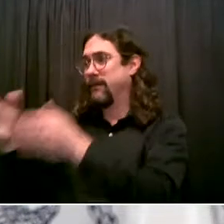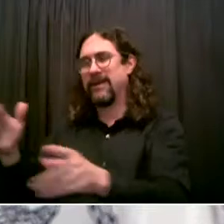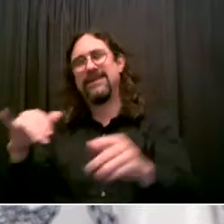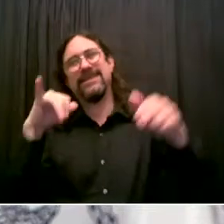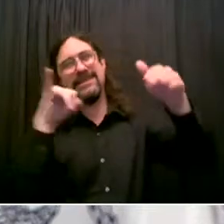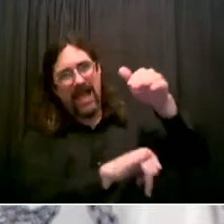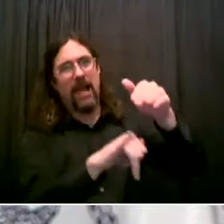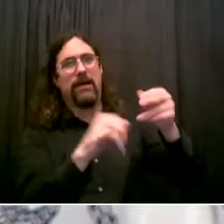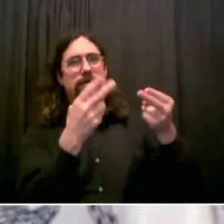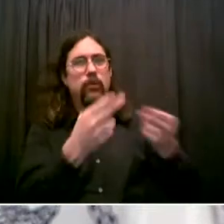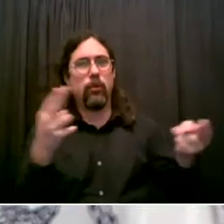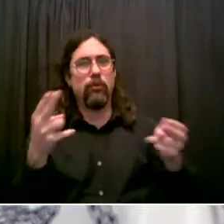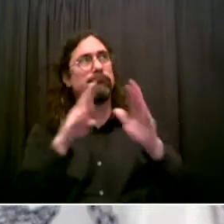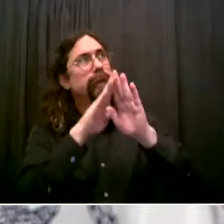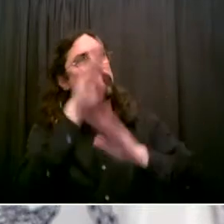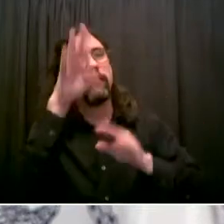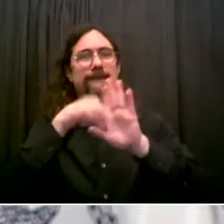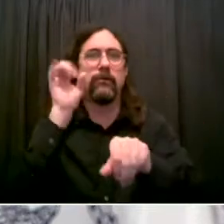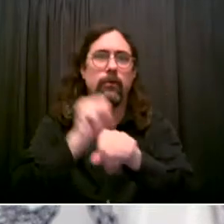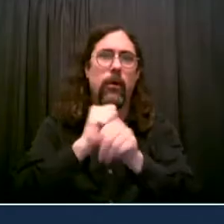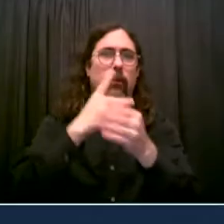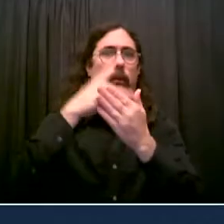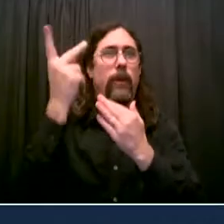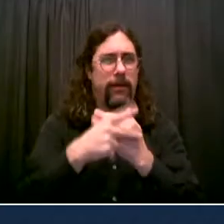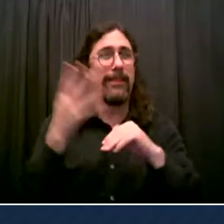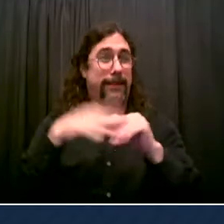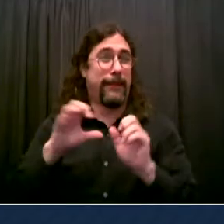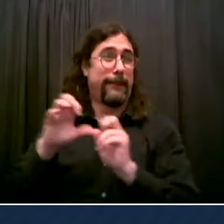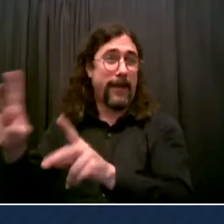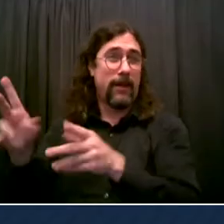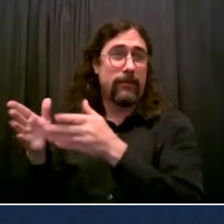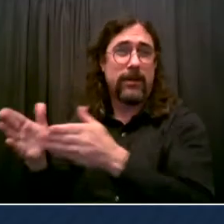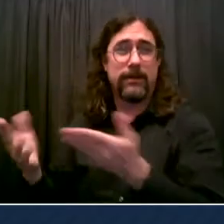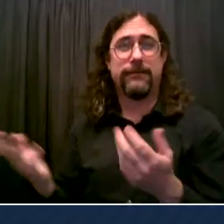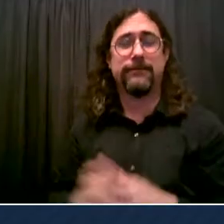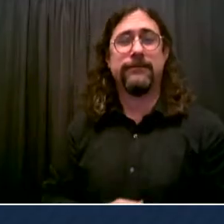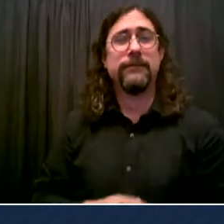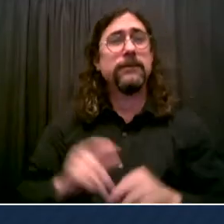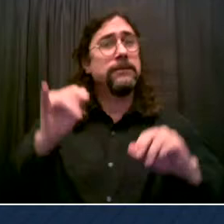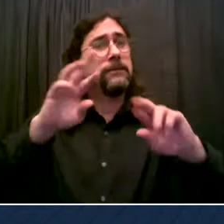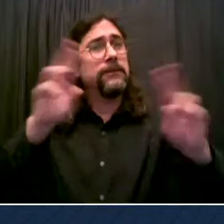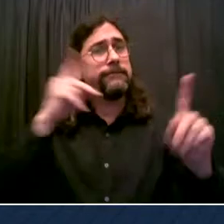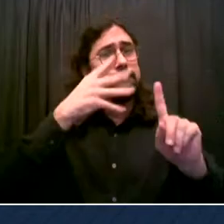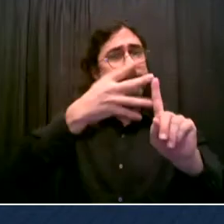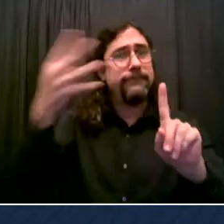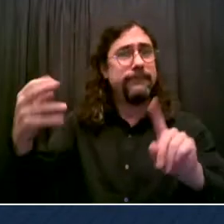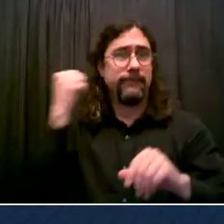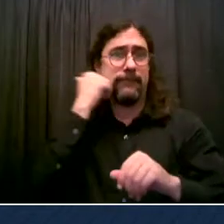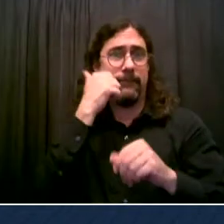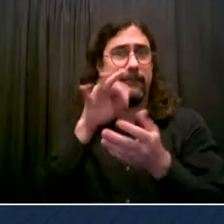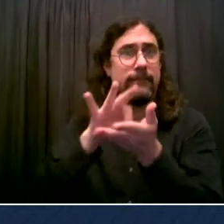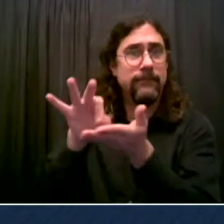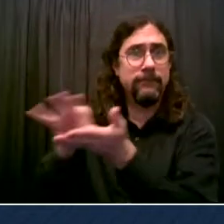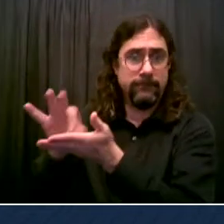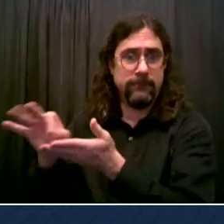BEFORE. LET'S GO EVEN FURTHER. OKAY, I MENTIONED THAT THE TOP